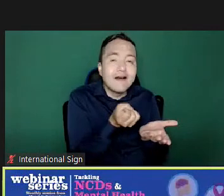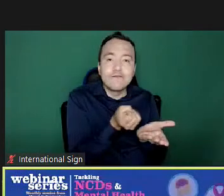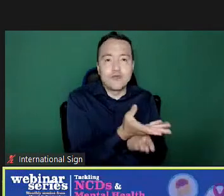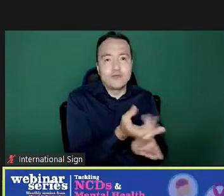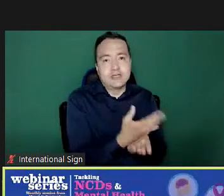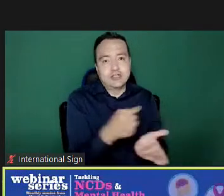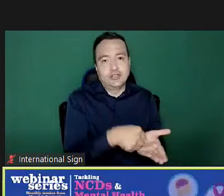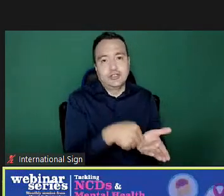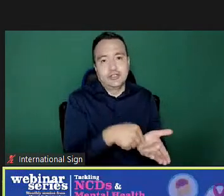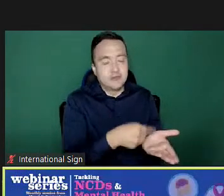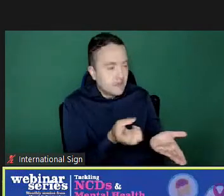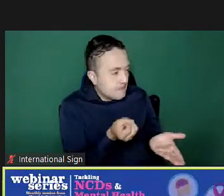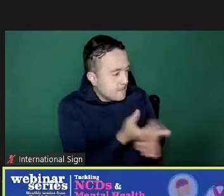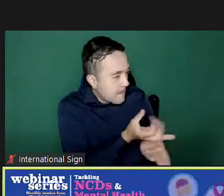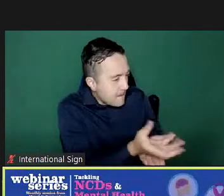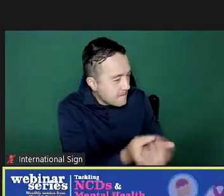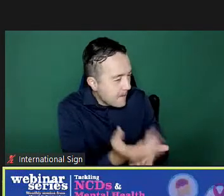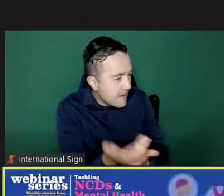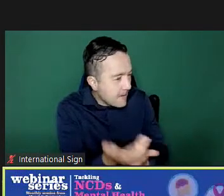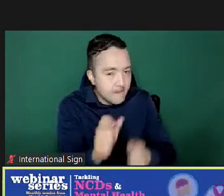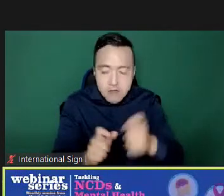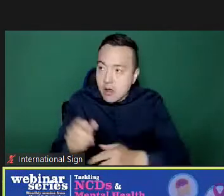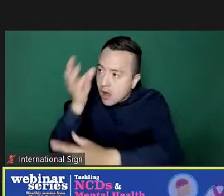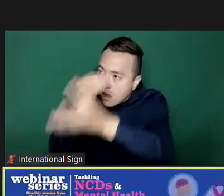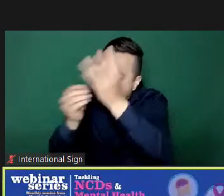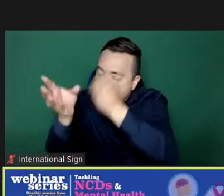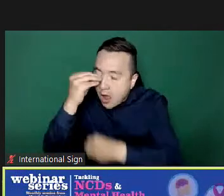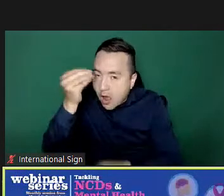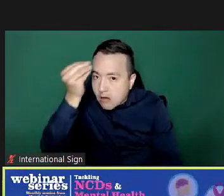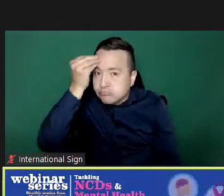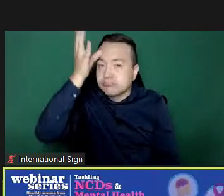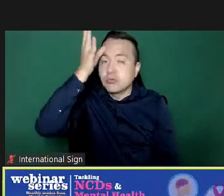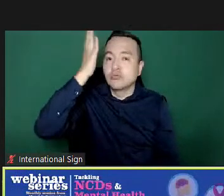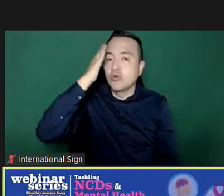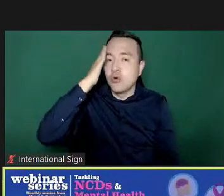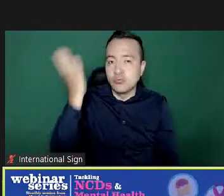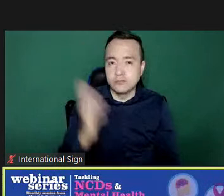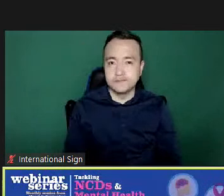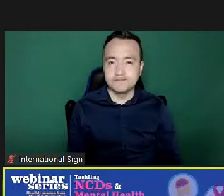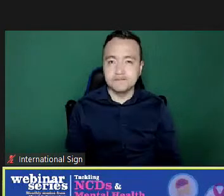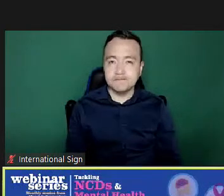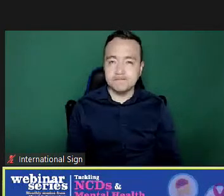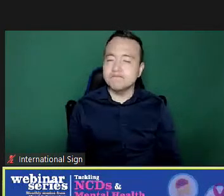There are a number of challenges to the integration of NCDs.